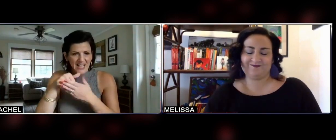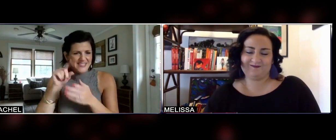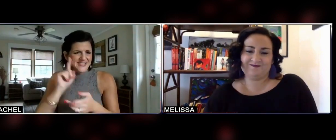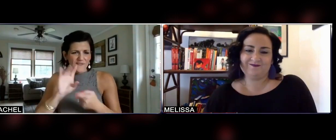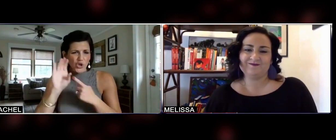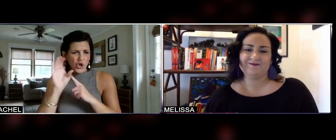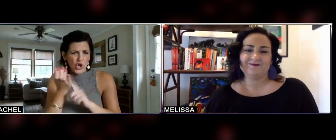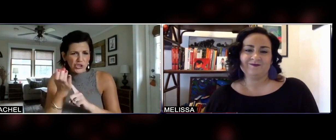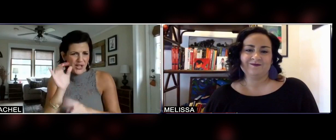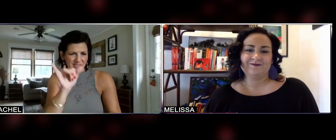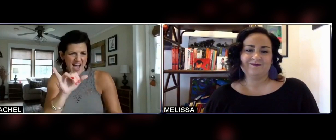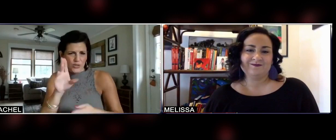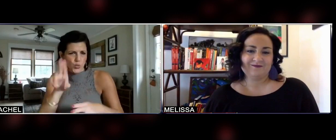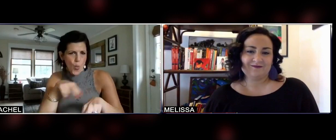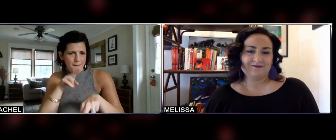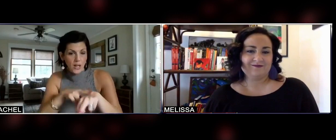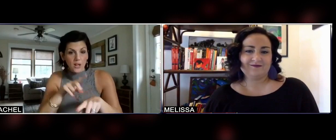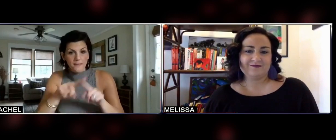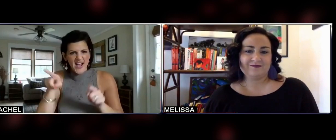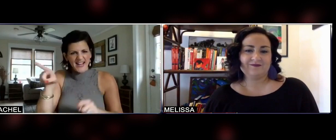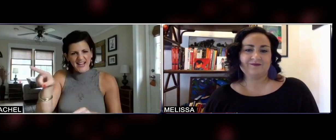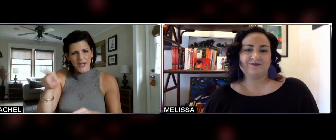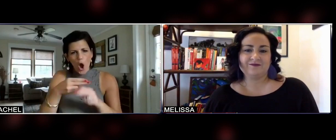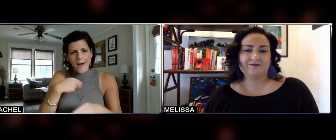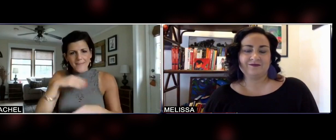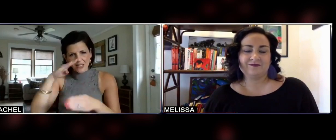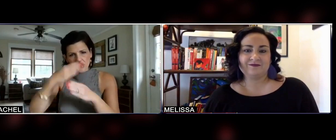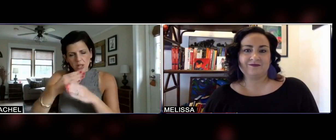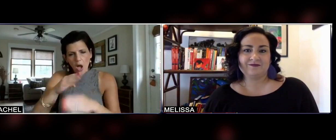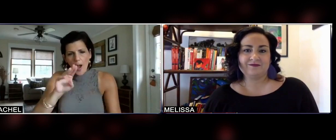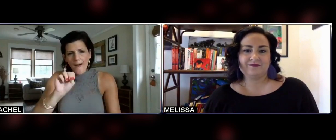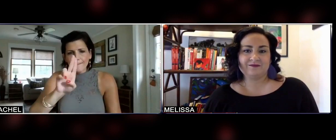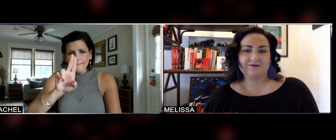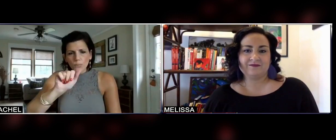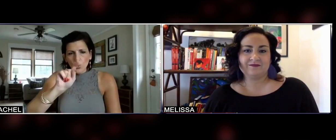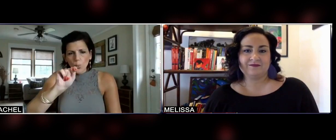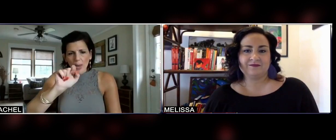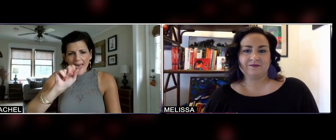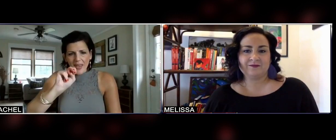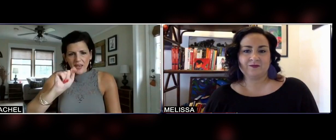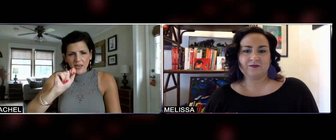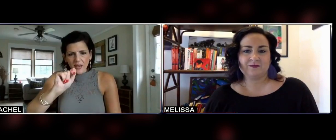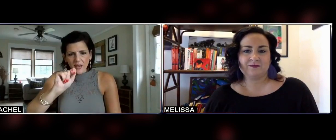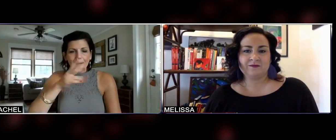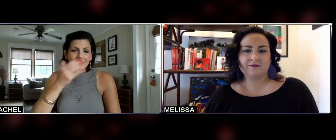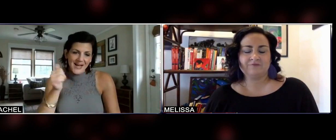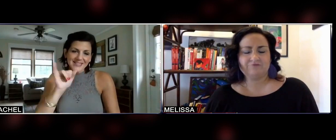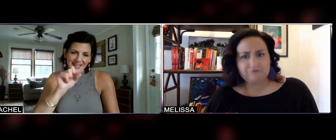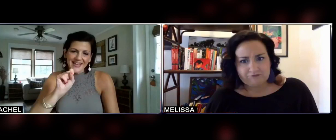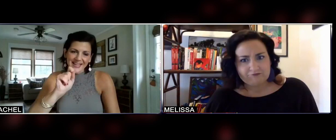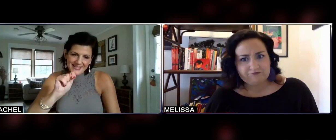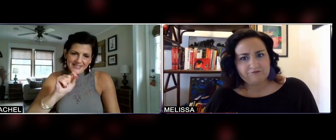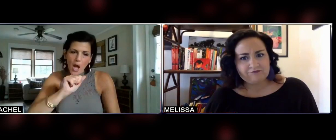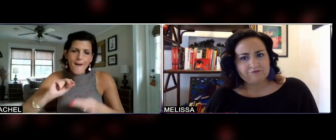Yes, like this, WS. Yes, Waardenburg Syndrome. In the Deaf culture, that's considered normal and is seen often, but this audiologist